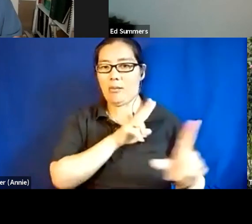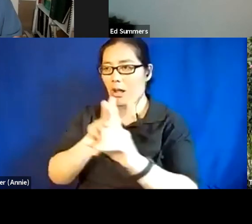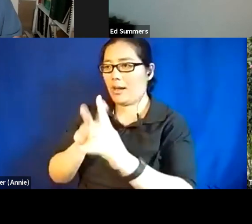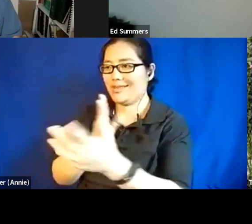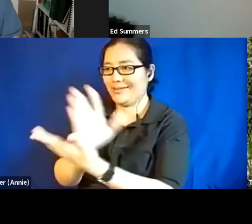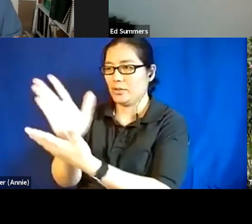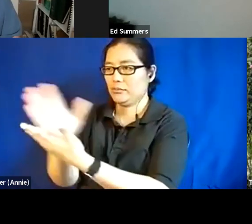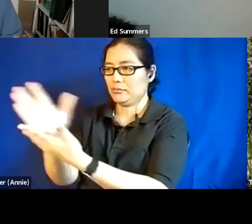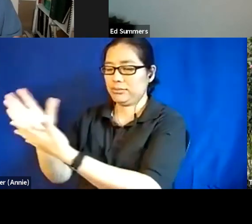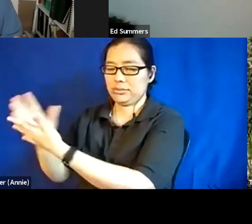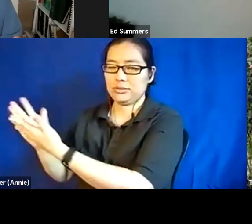other computer scientists out there